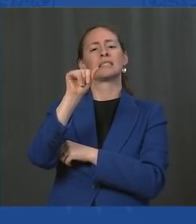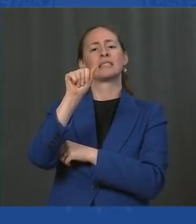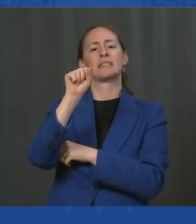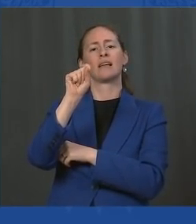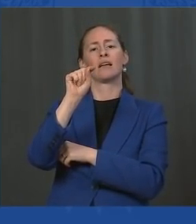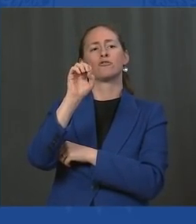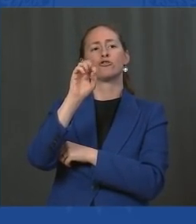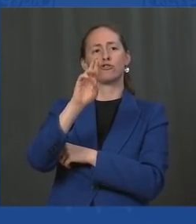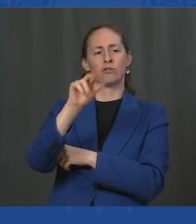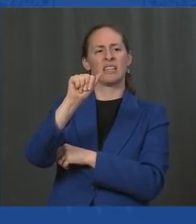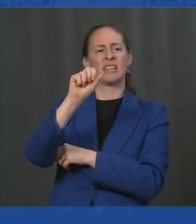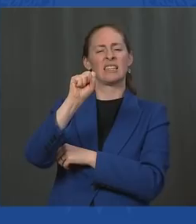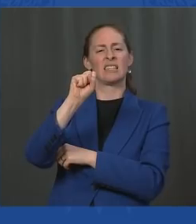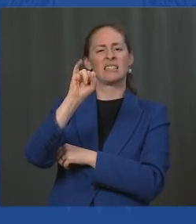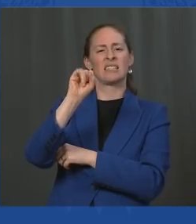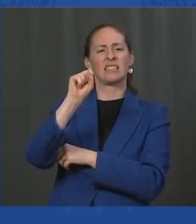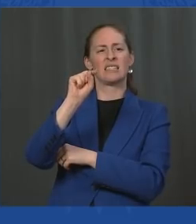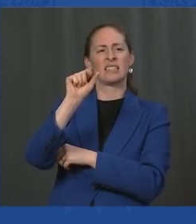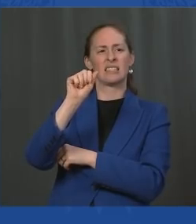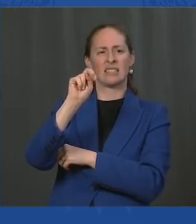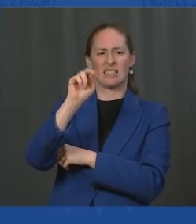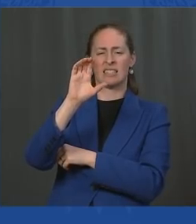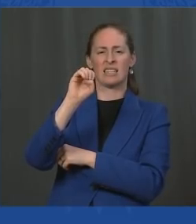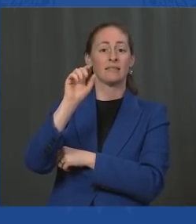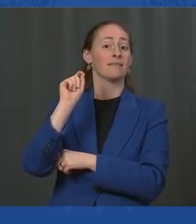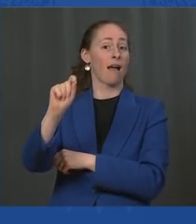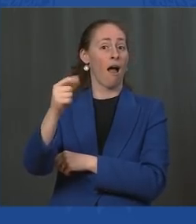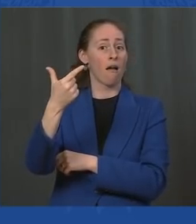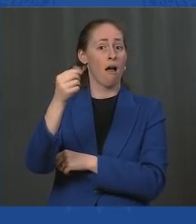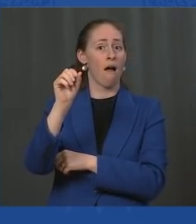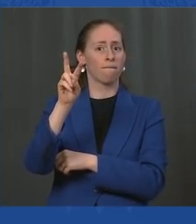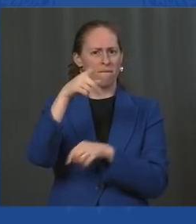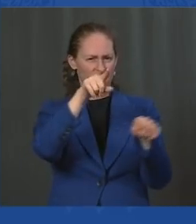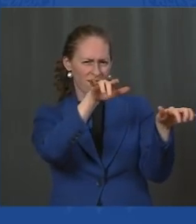DisasterAssistance.gov to find help now.